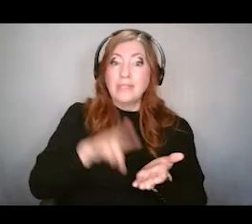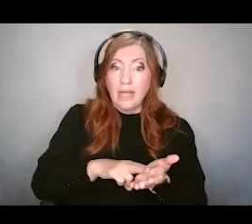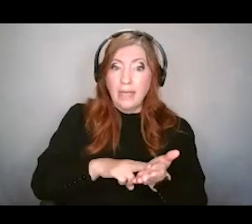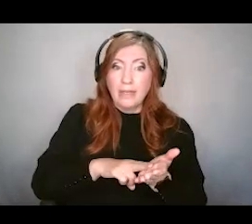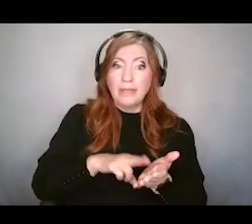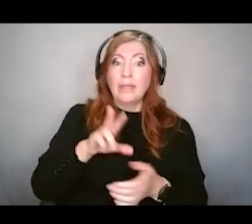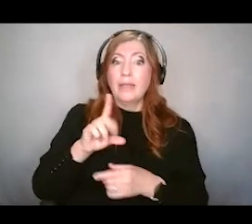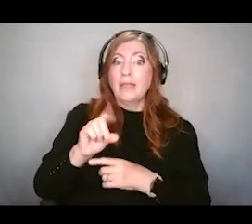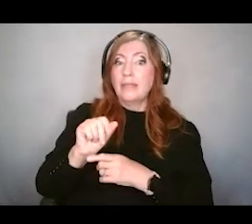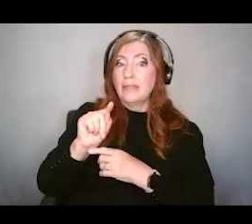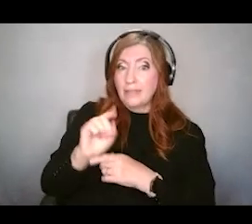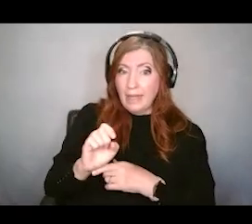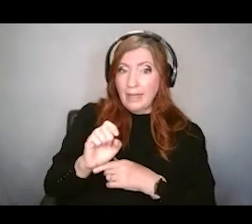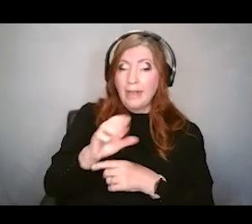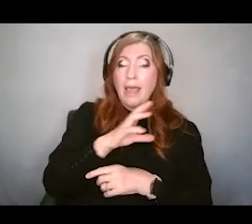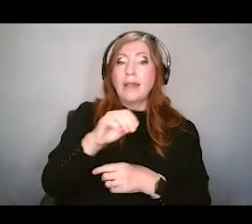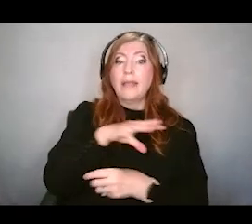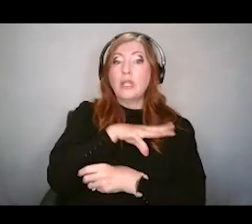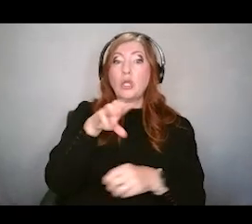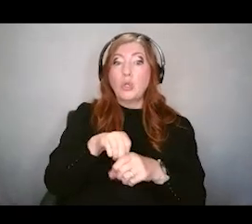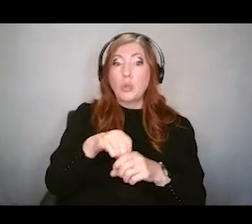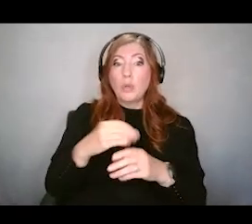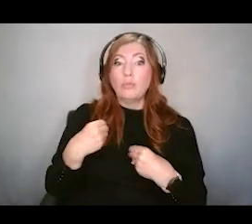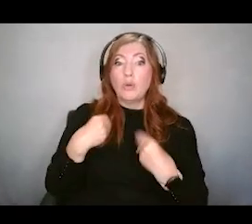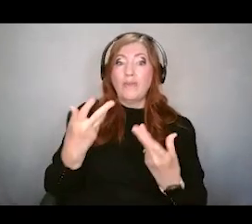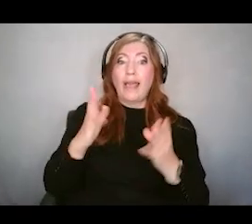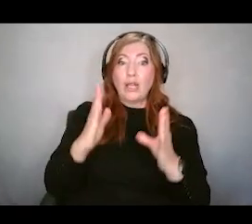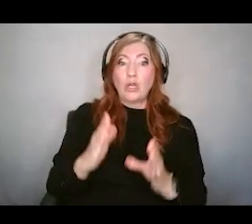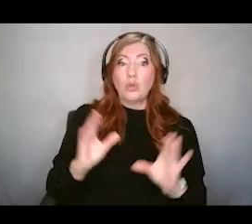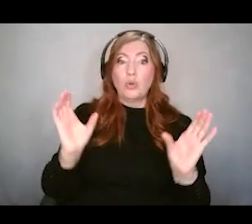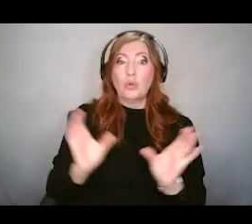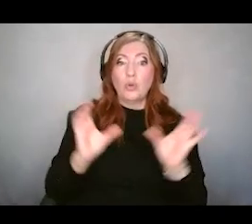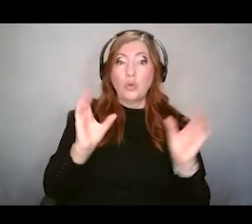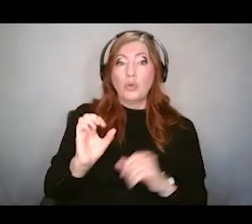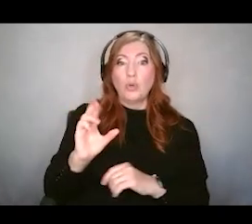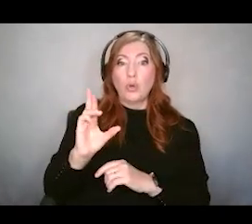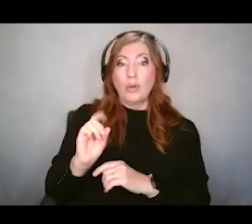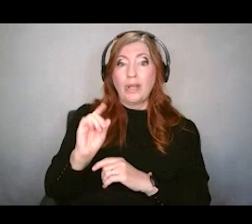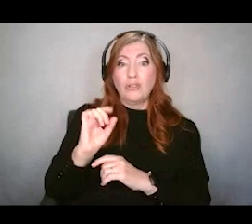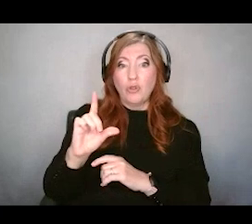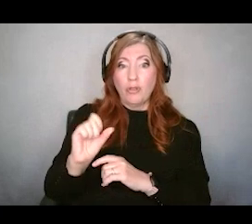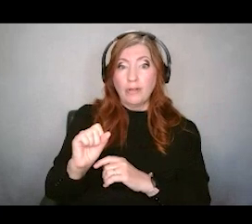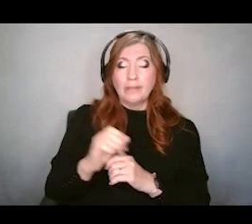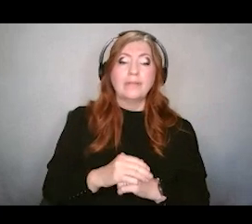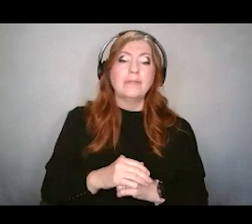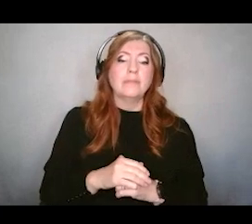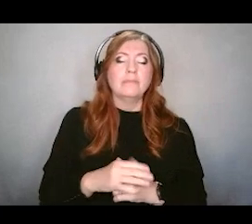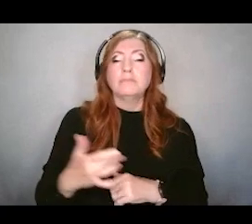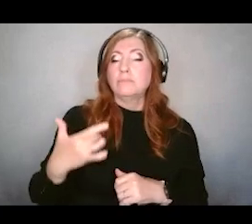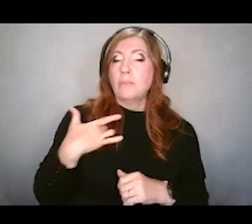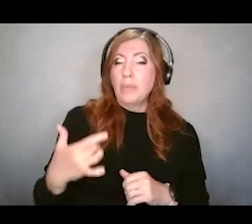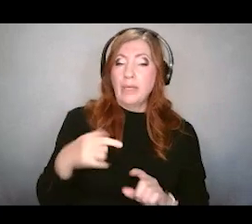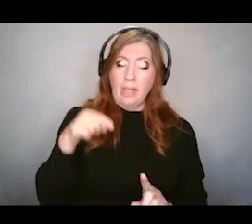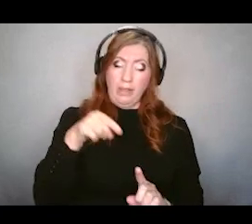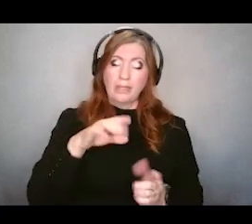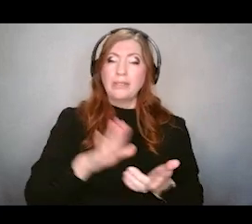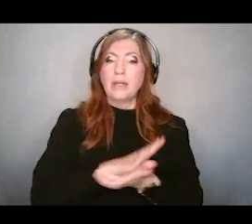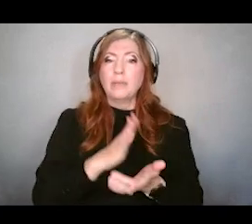dated, and include the provider’s credentials. Most of the time, this kind of documentation comes